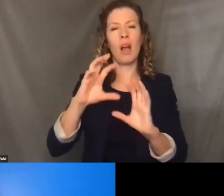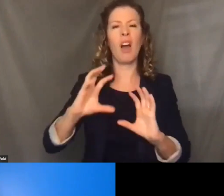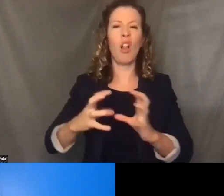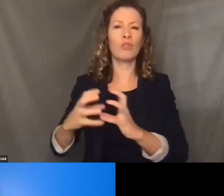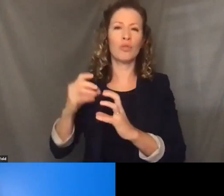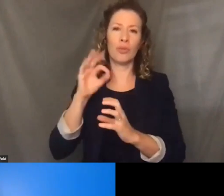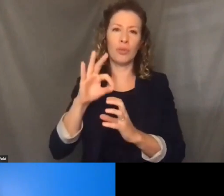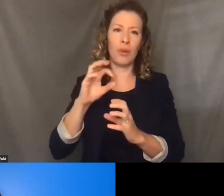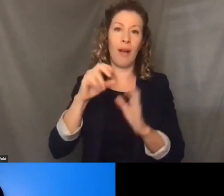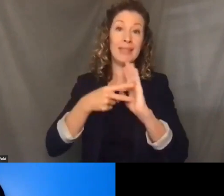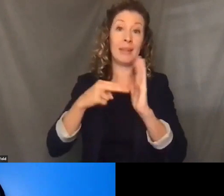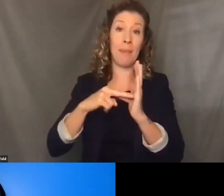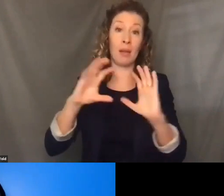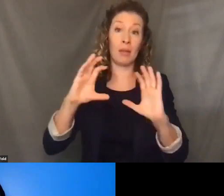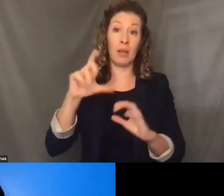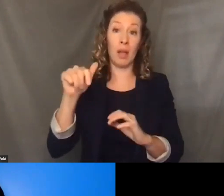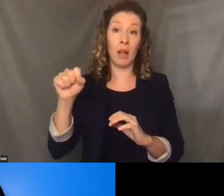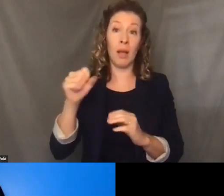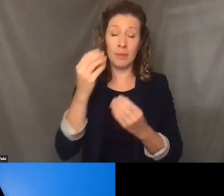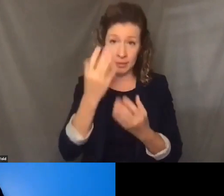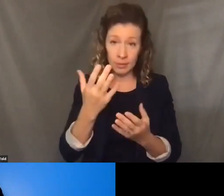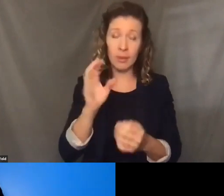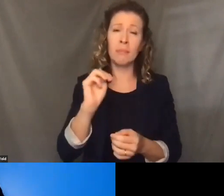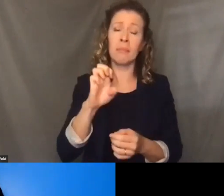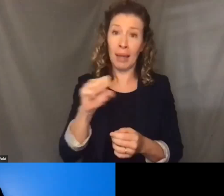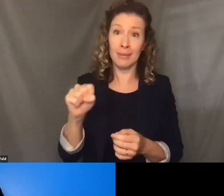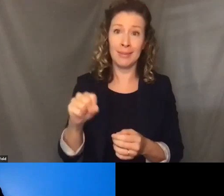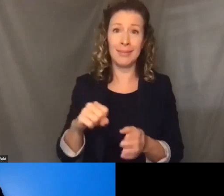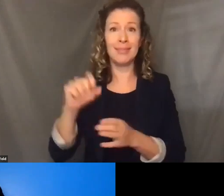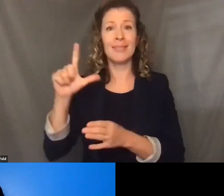a mess yeah yeah yeah sure Natalia Levshina: i'm really afraid-